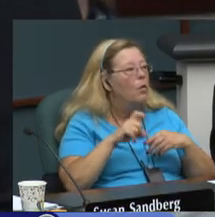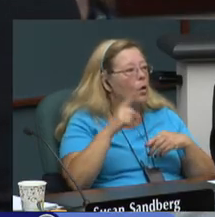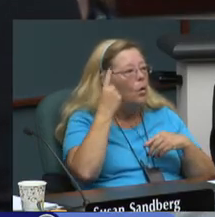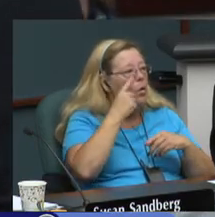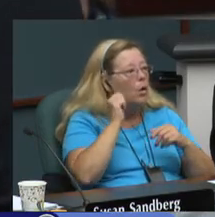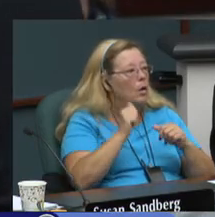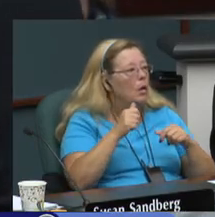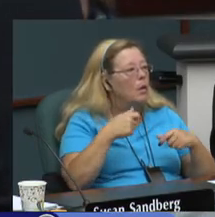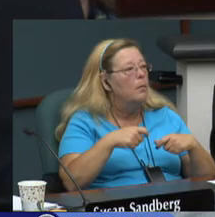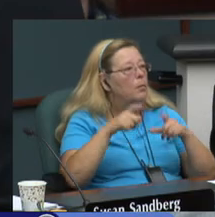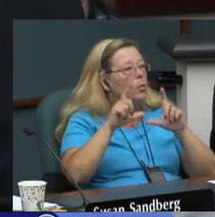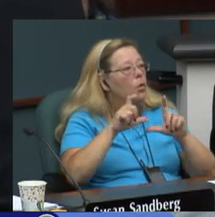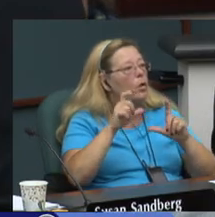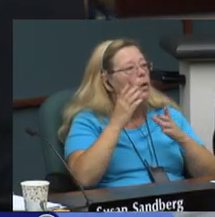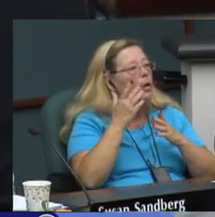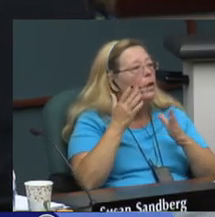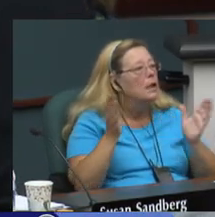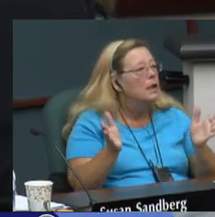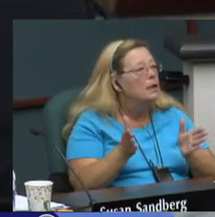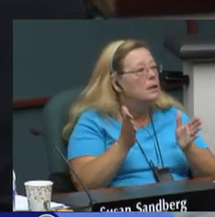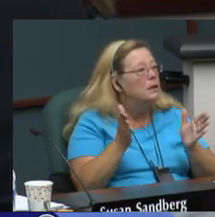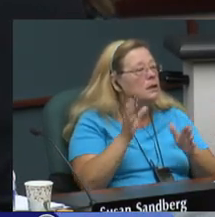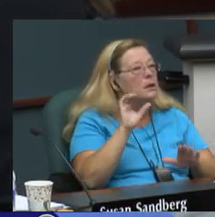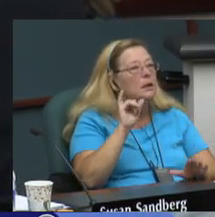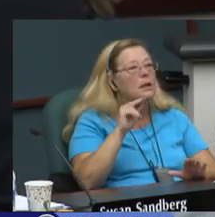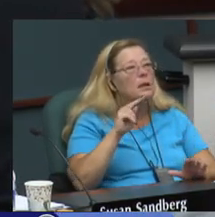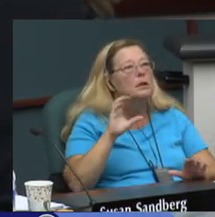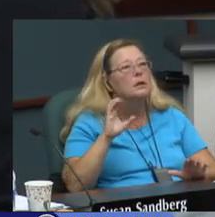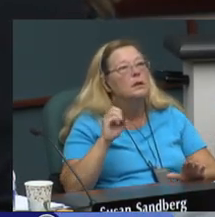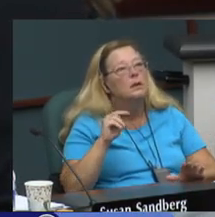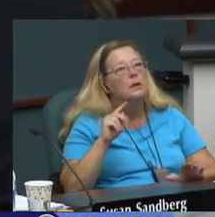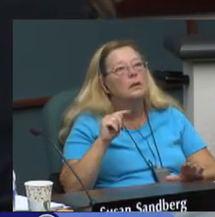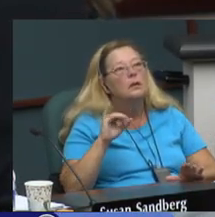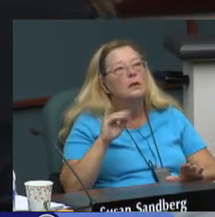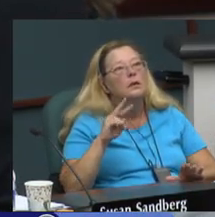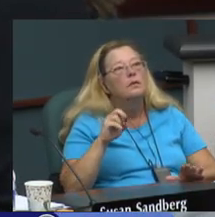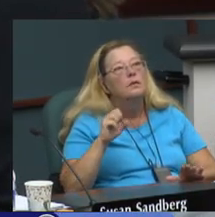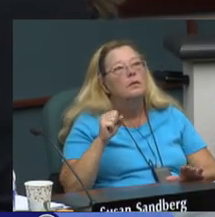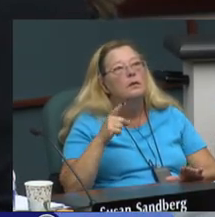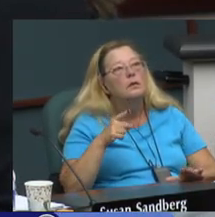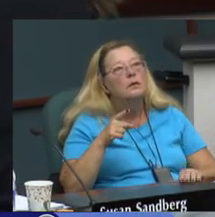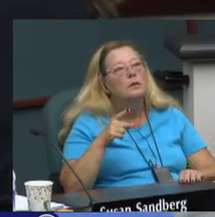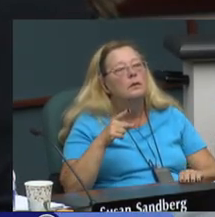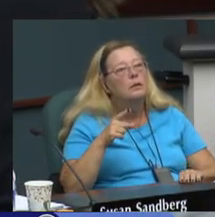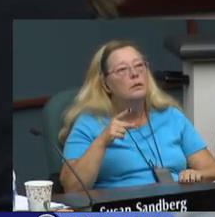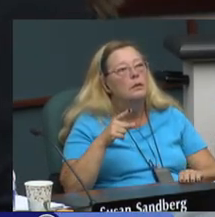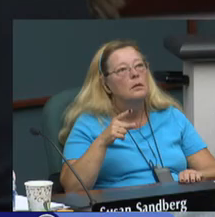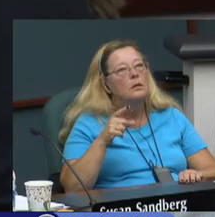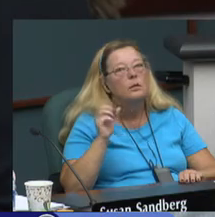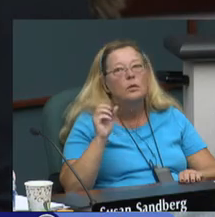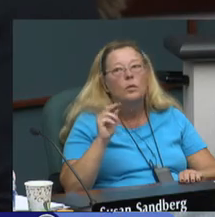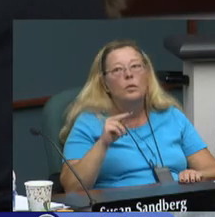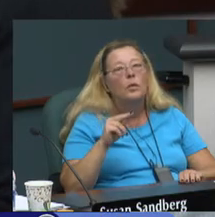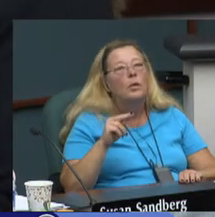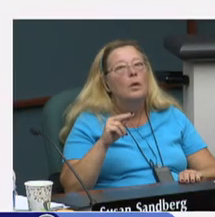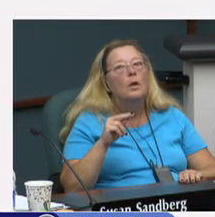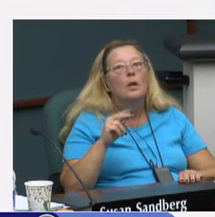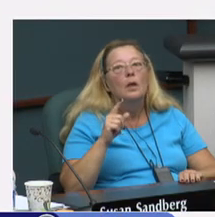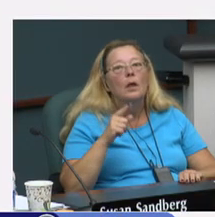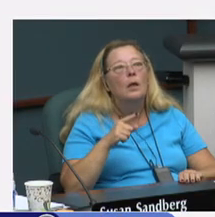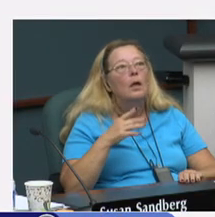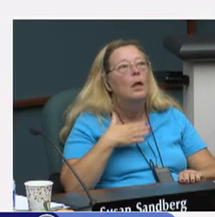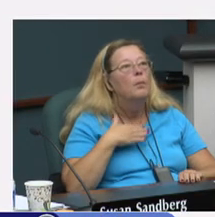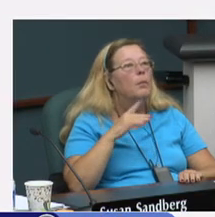incentives on the overhead again turn that on yeah okay my question is about